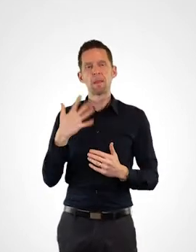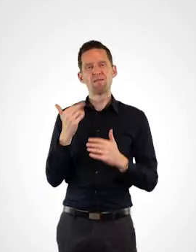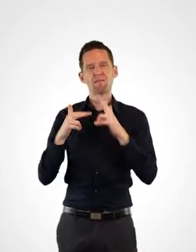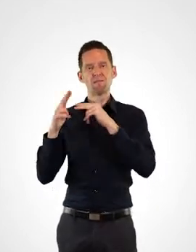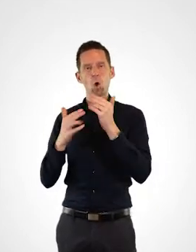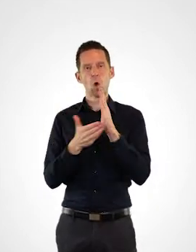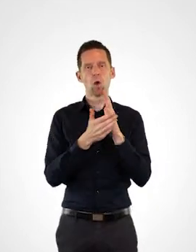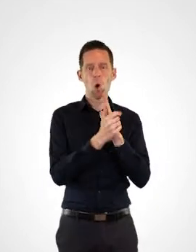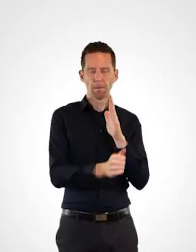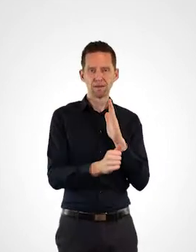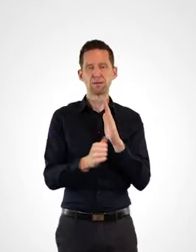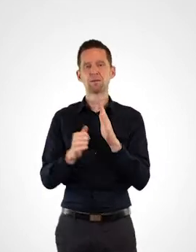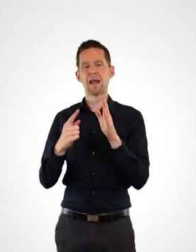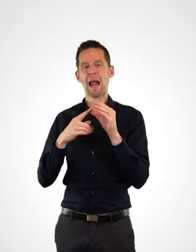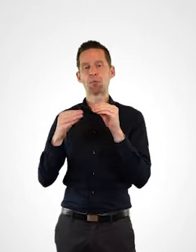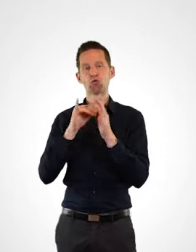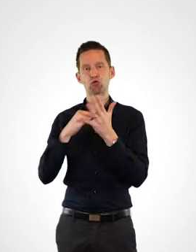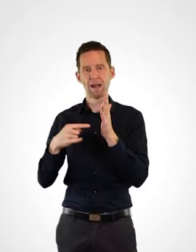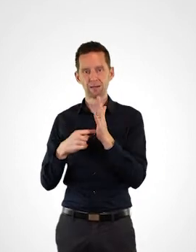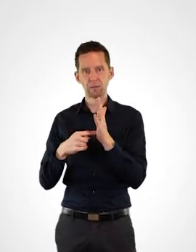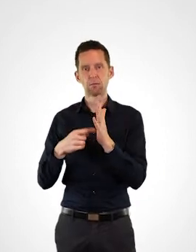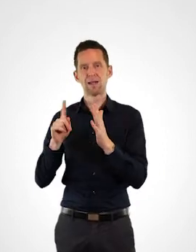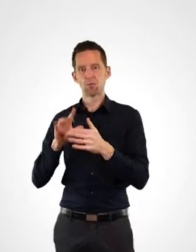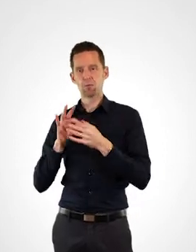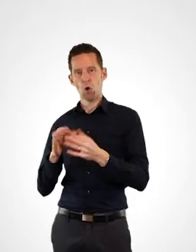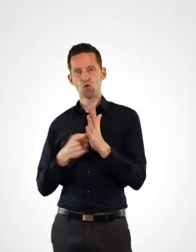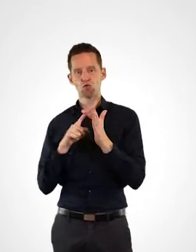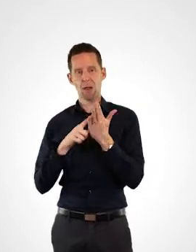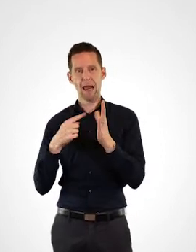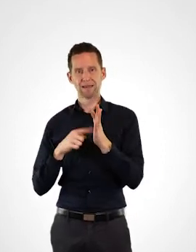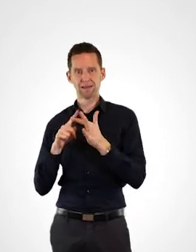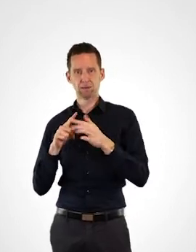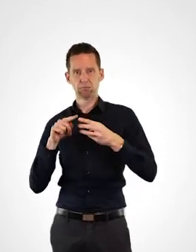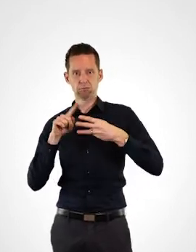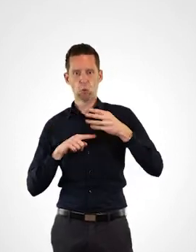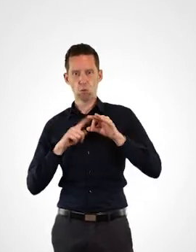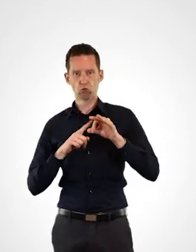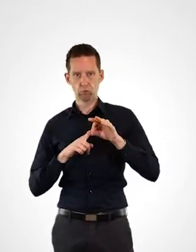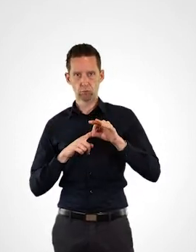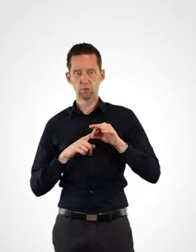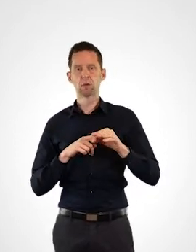We develop competence, abstract and relate questions for each book,